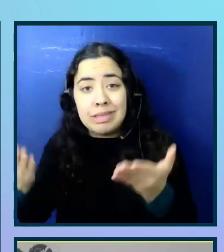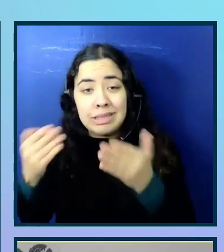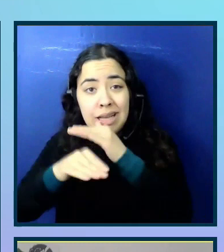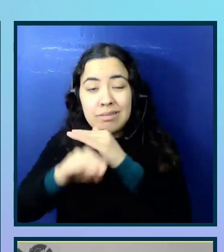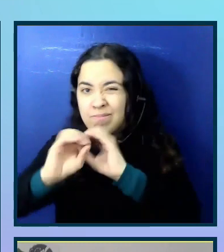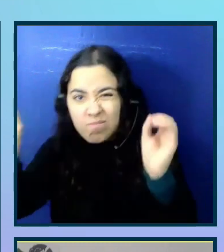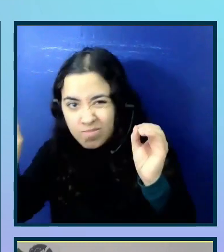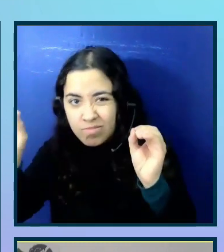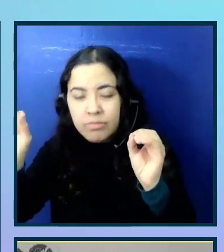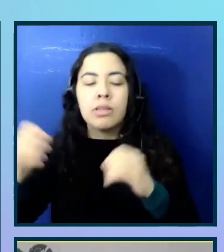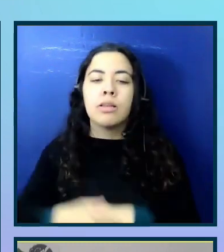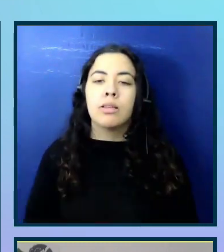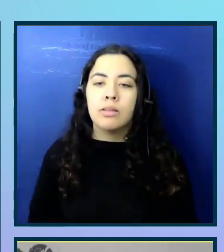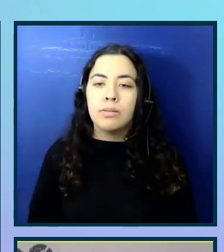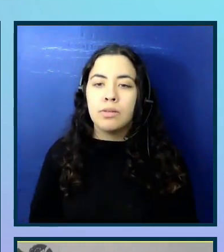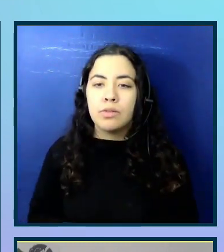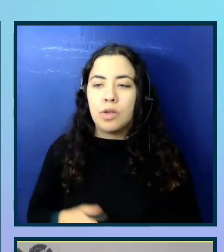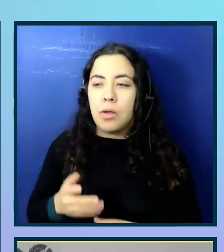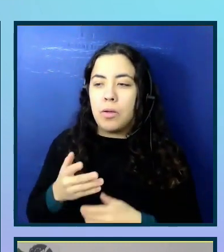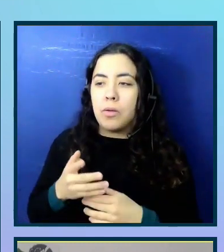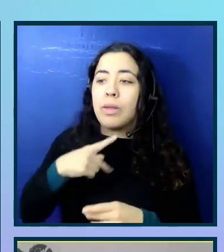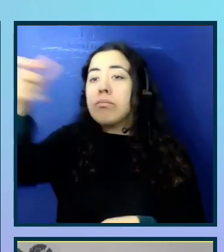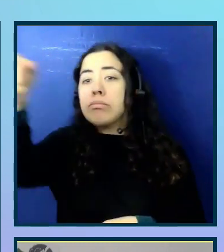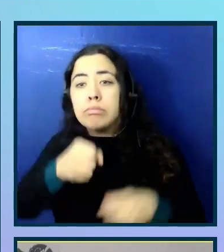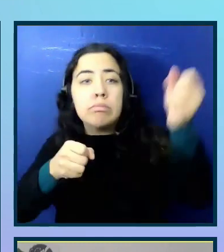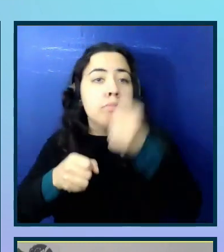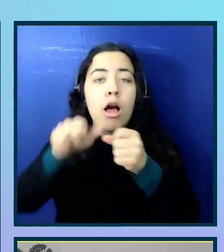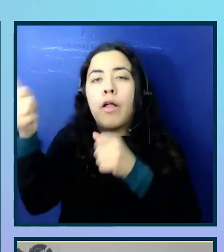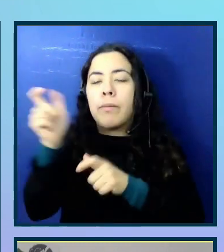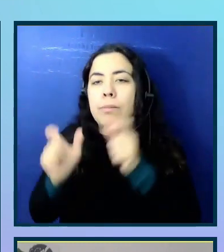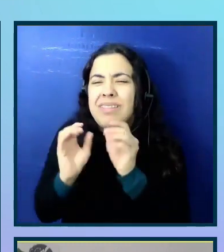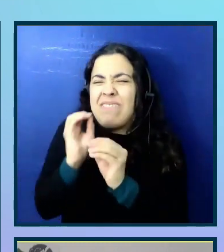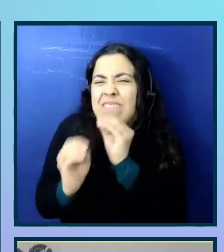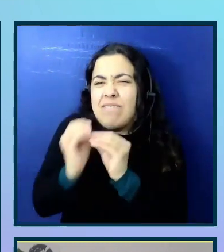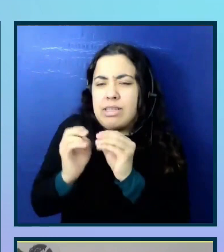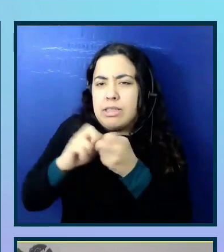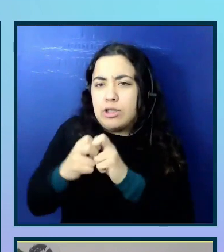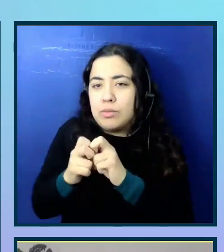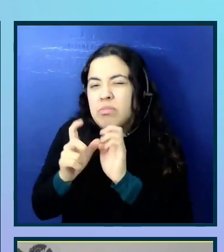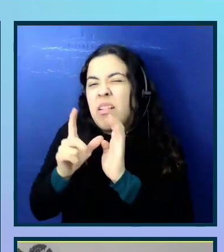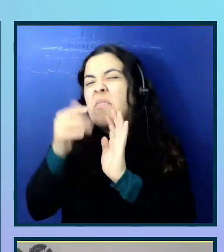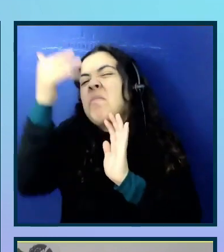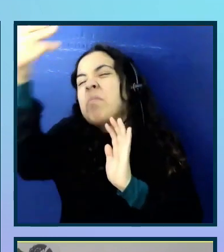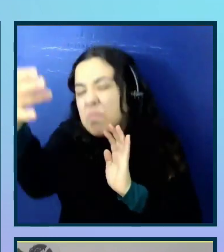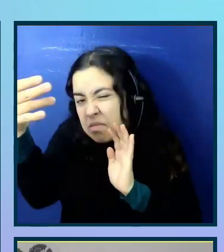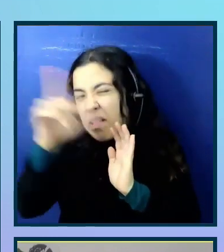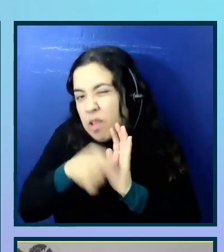fix the accessibility issues later, a little bit like this picture of my broken glasses